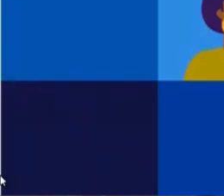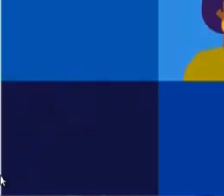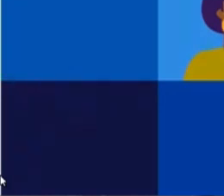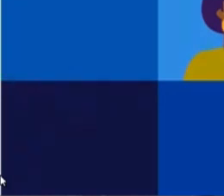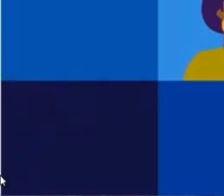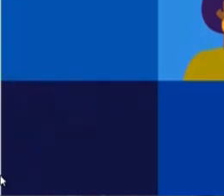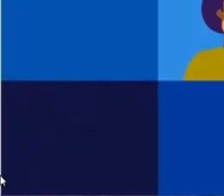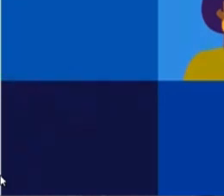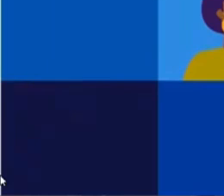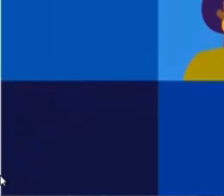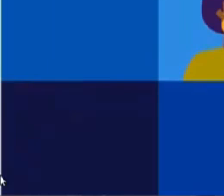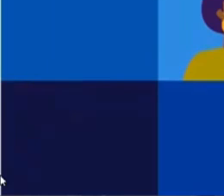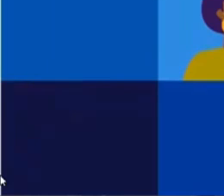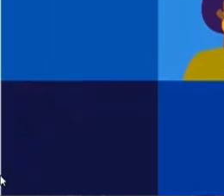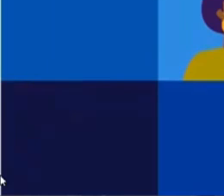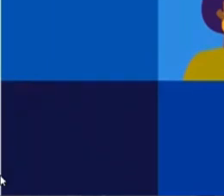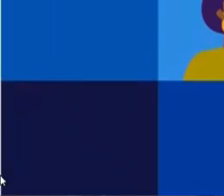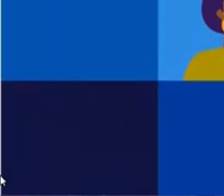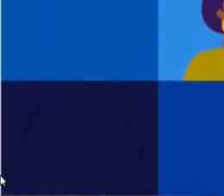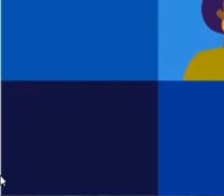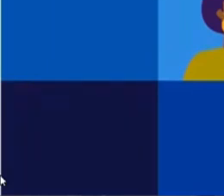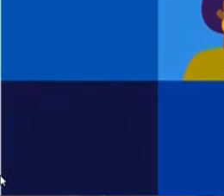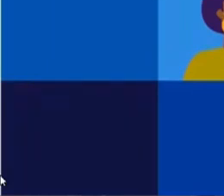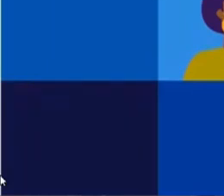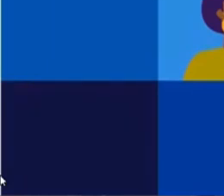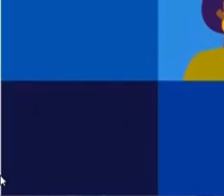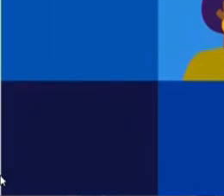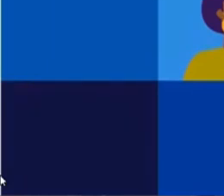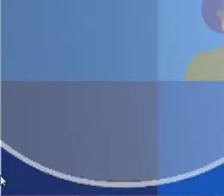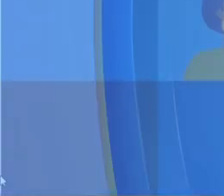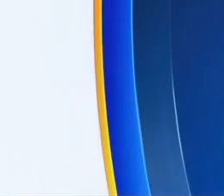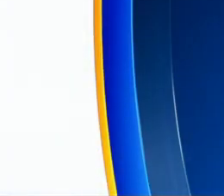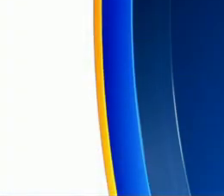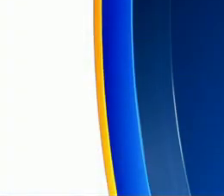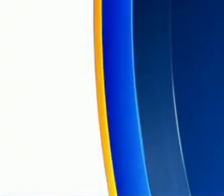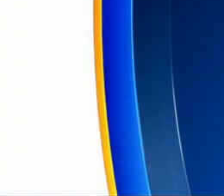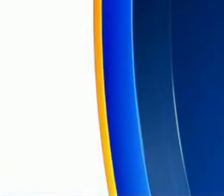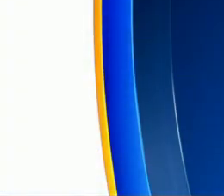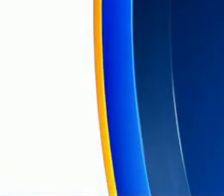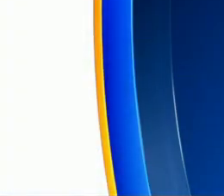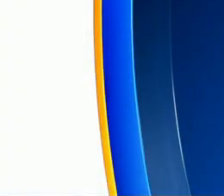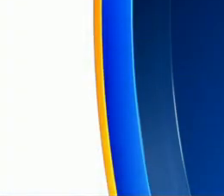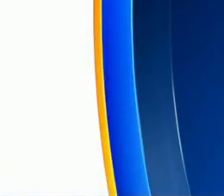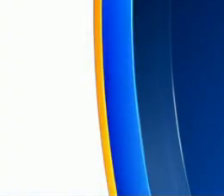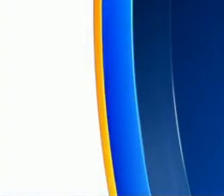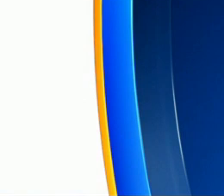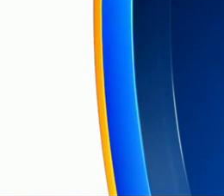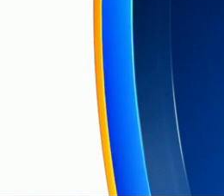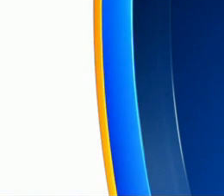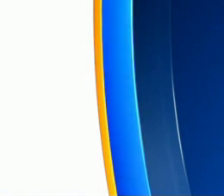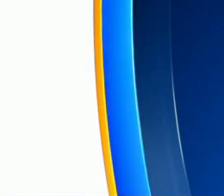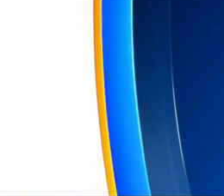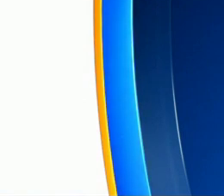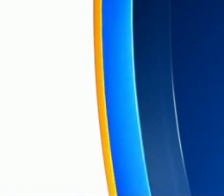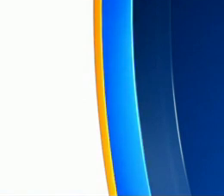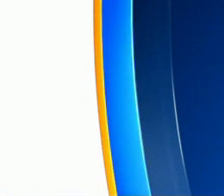CALIFORNIA. MOVING FROM MORE RESTRICTIVE. TO A LITTLE BIT OF LOOSENING OF THE RULES. THIS IS WHERE WE'RE GOING TO